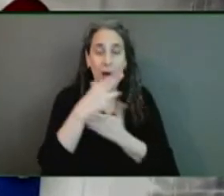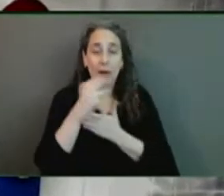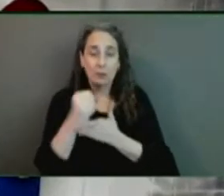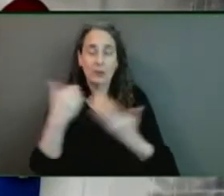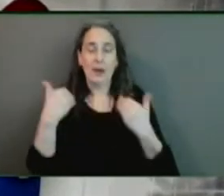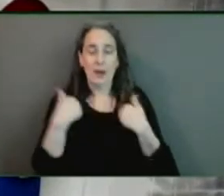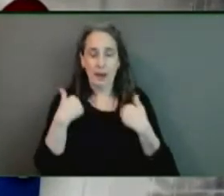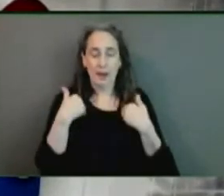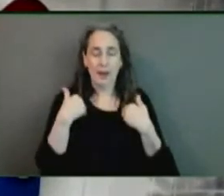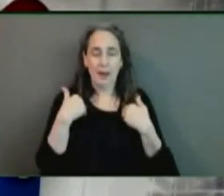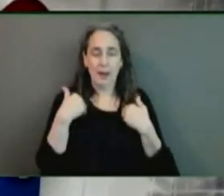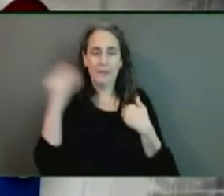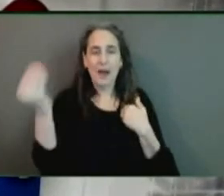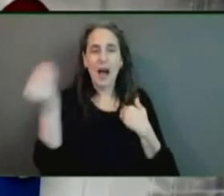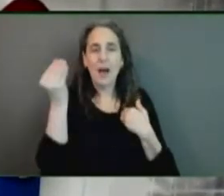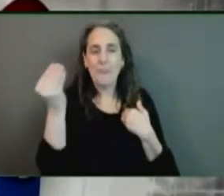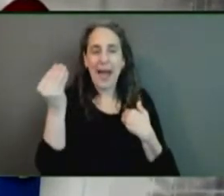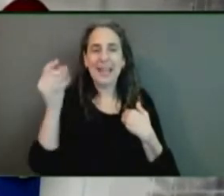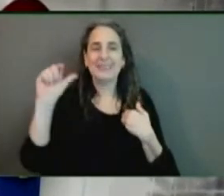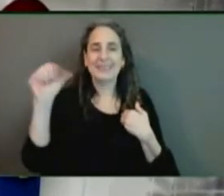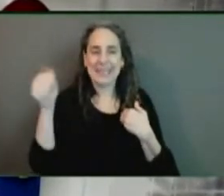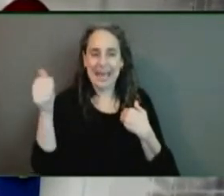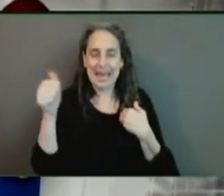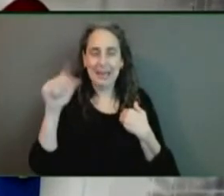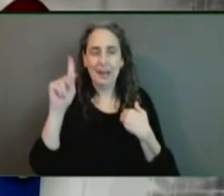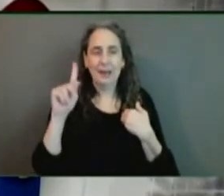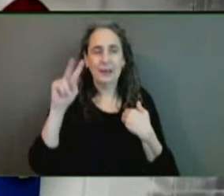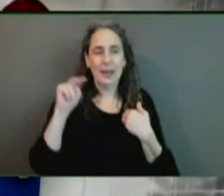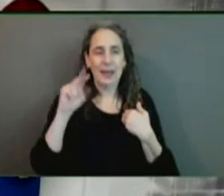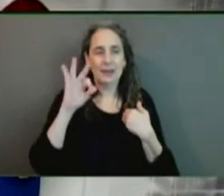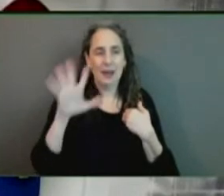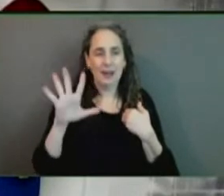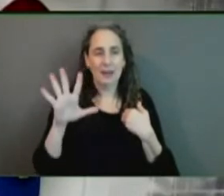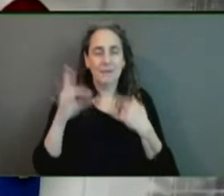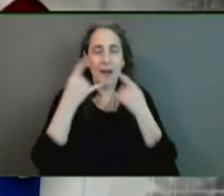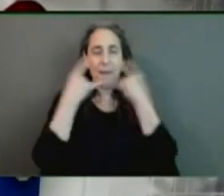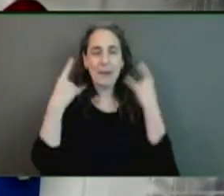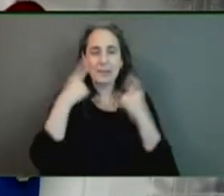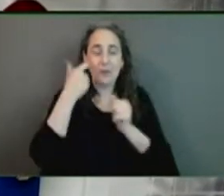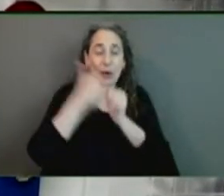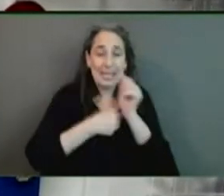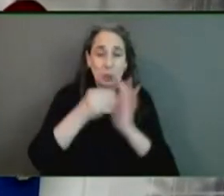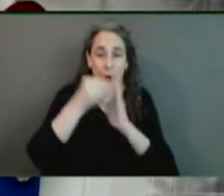middle school and high schools